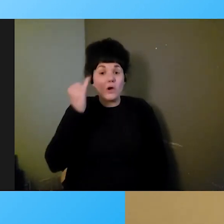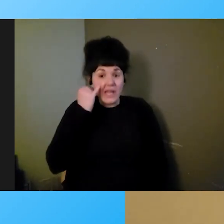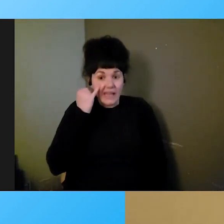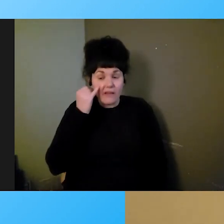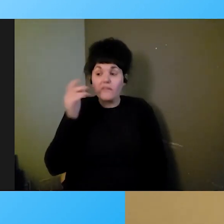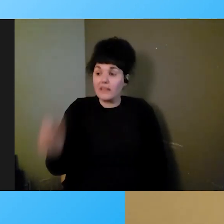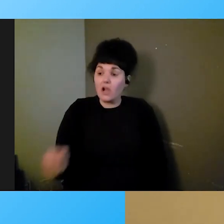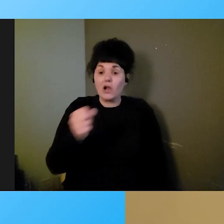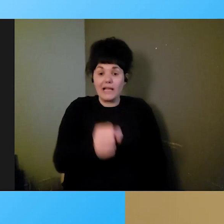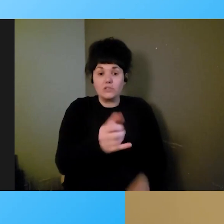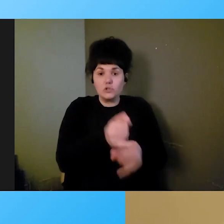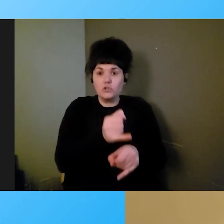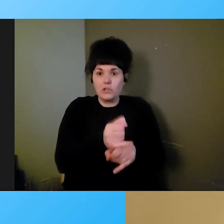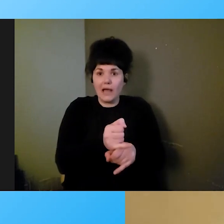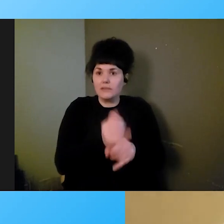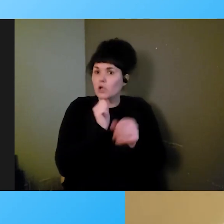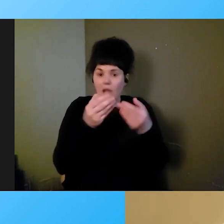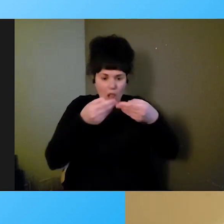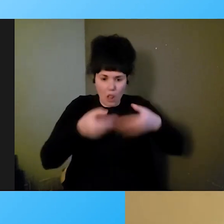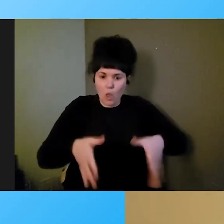institutionalized that they are not lost in the system.